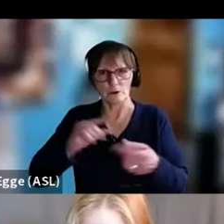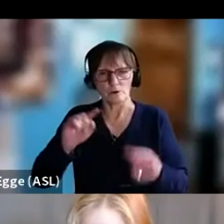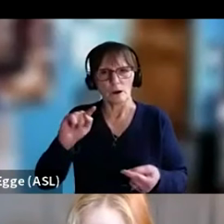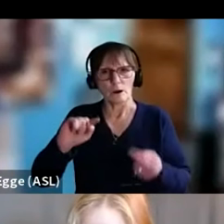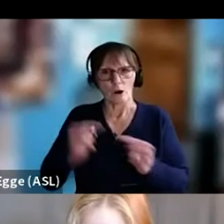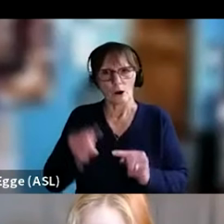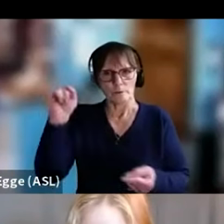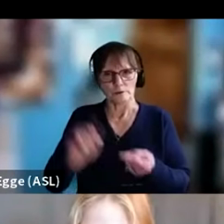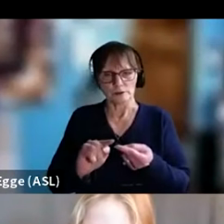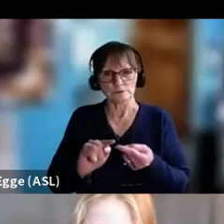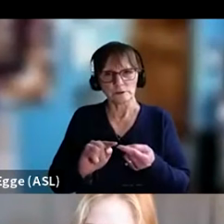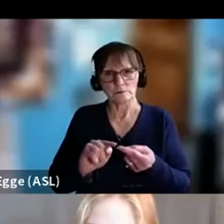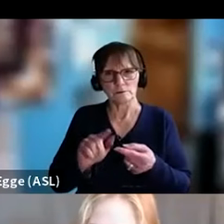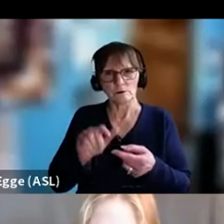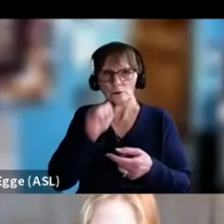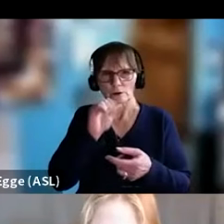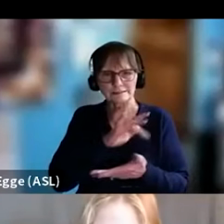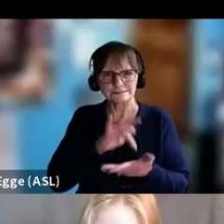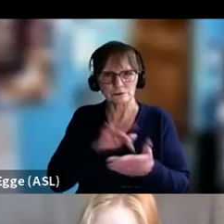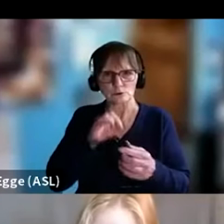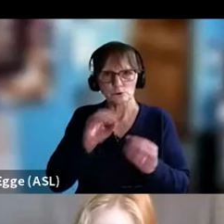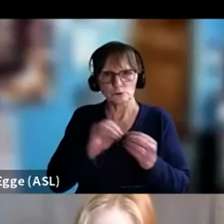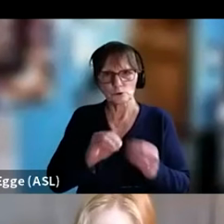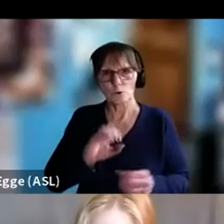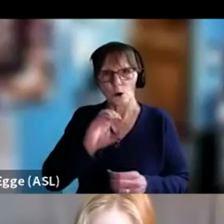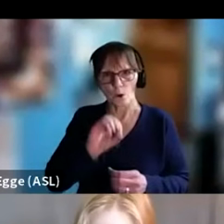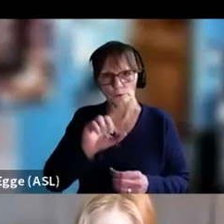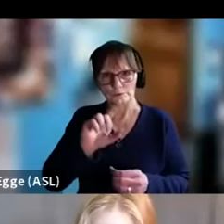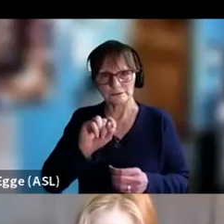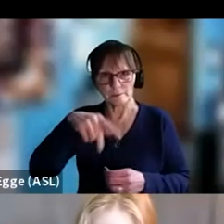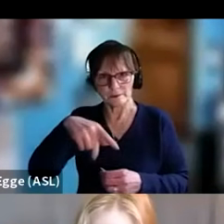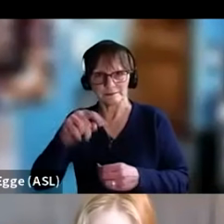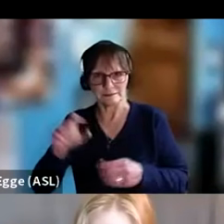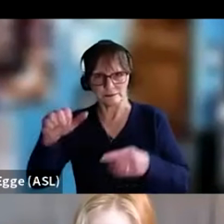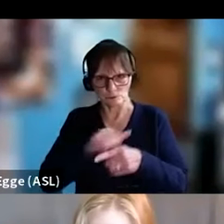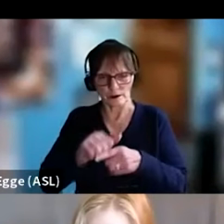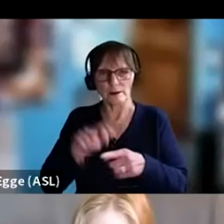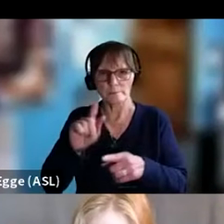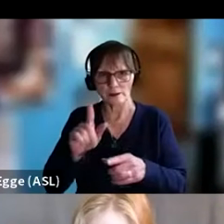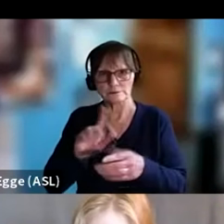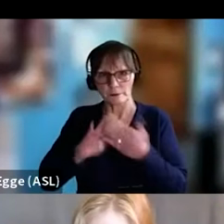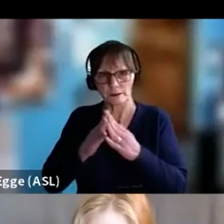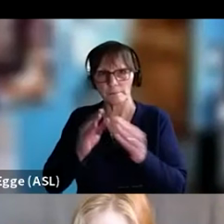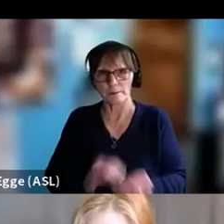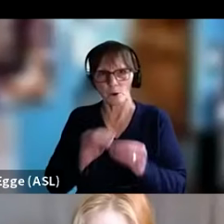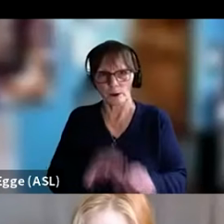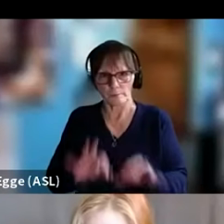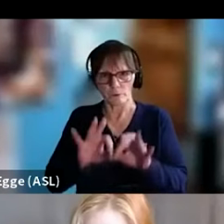are not necessarily central to OT and PT training, although that's becoming more prevalent. But as Courtney mentioned, that cross training,